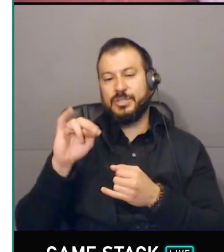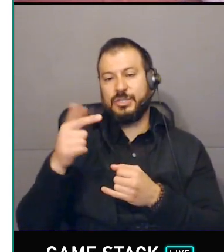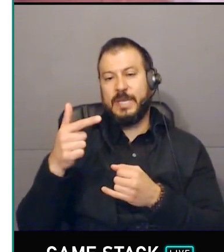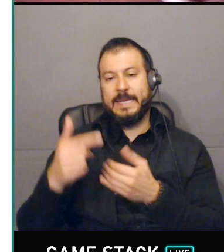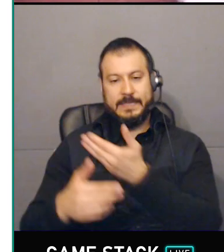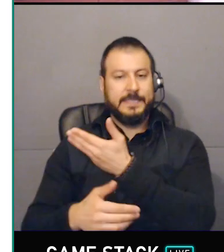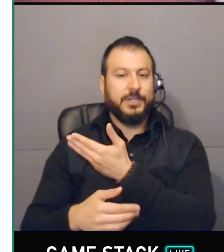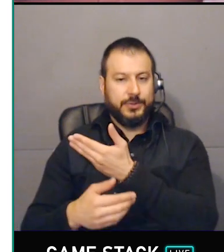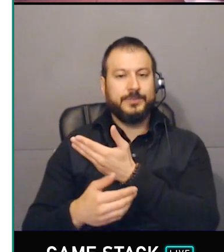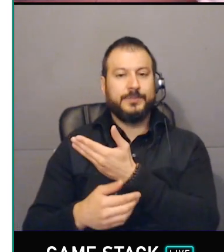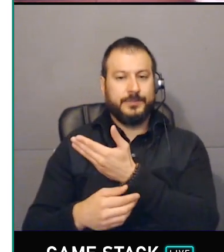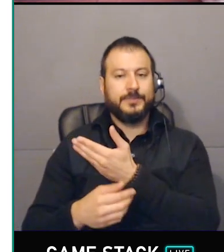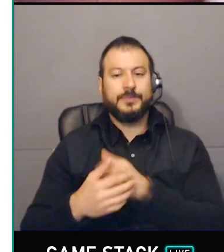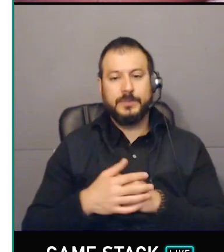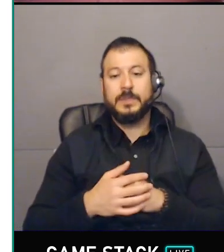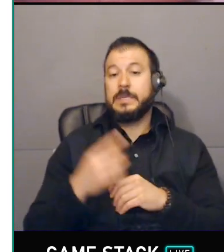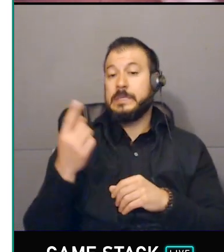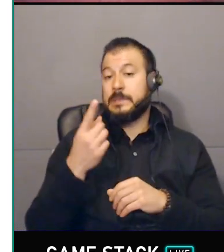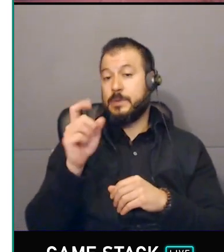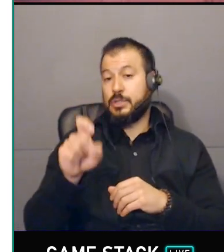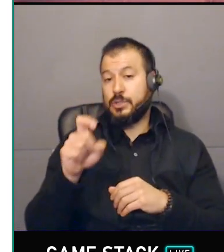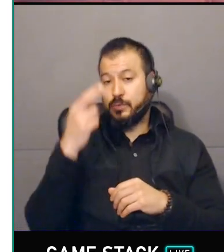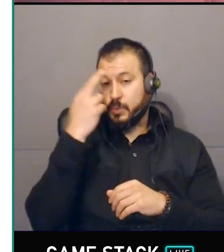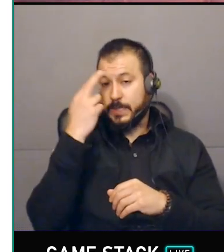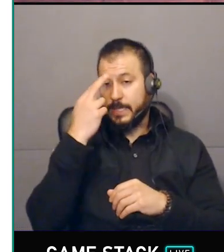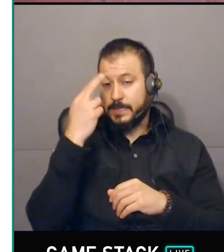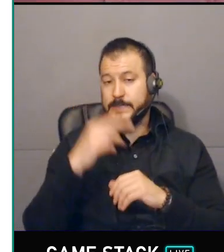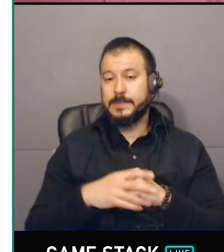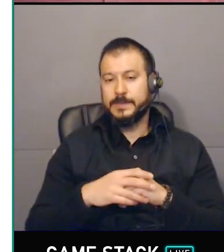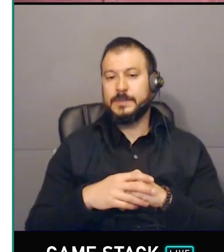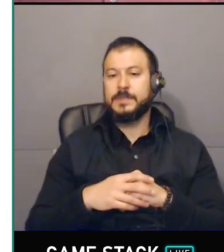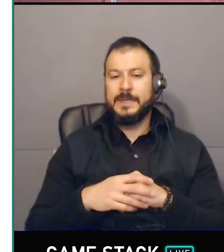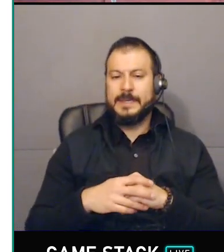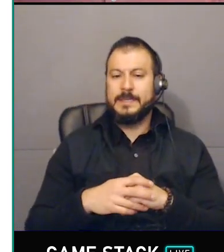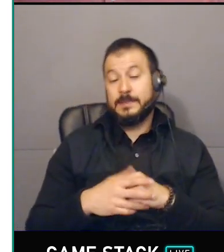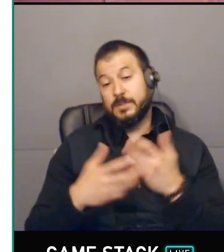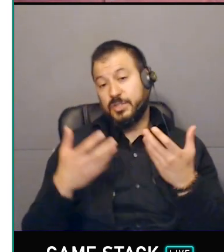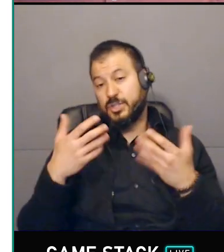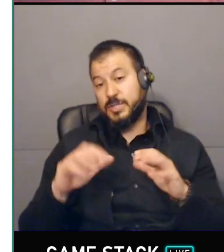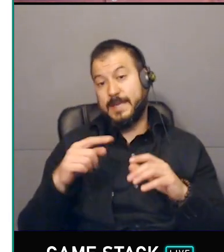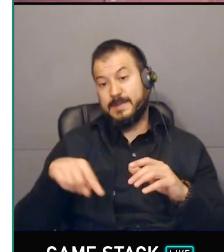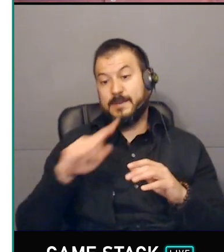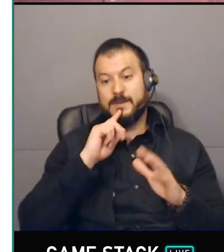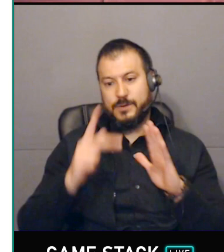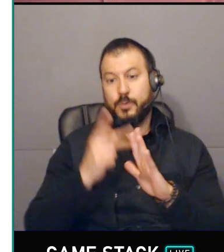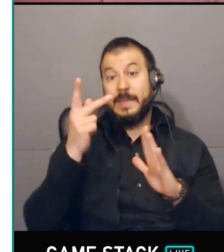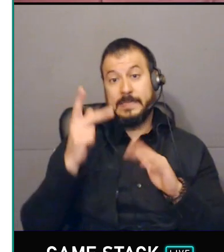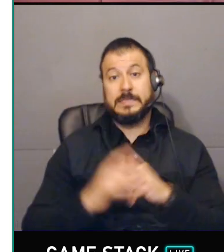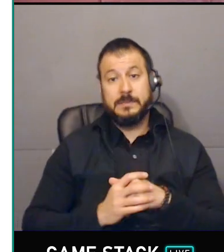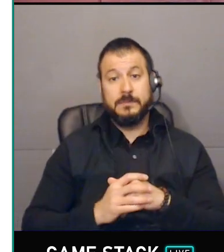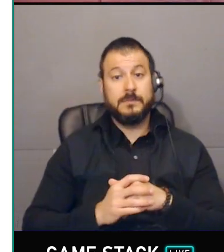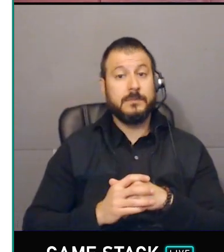Now something you should realize looking at this is there's a reasonable chance these are duplicates.